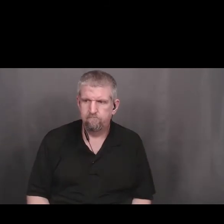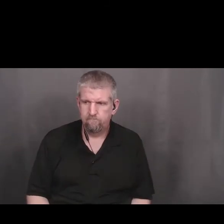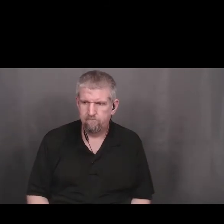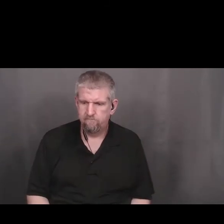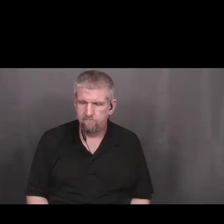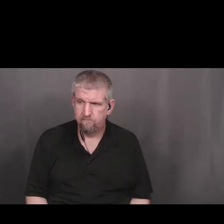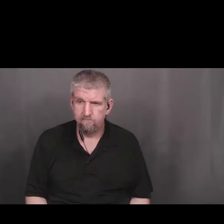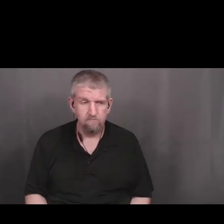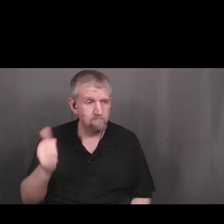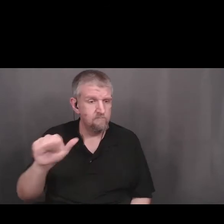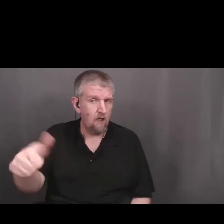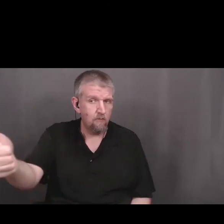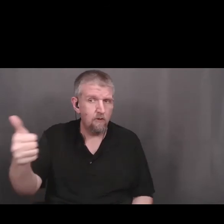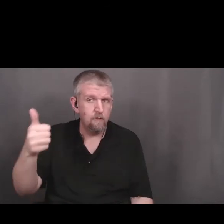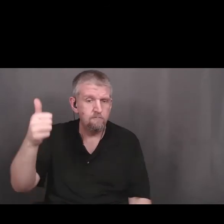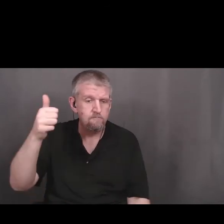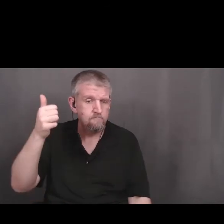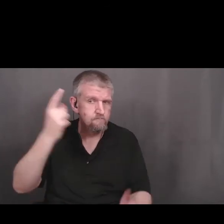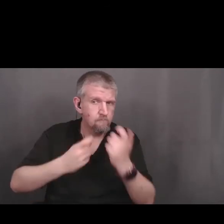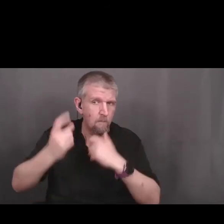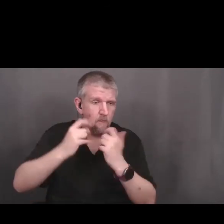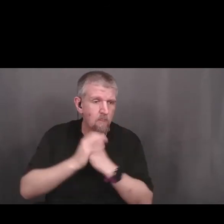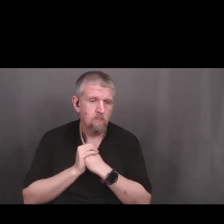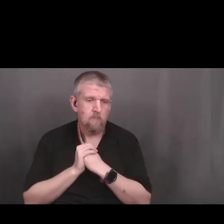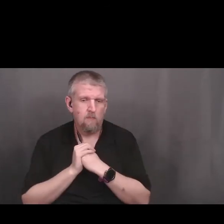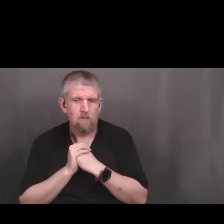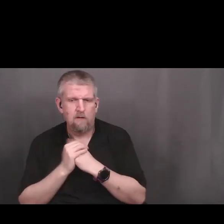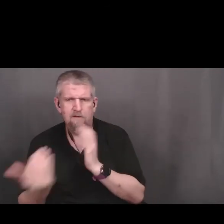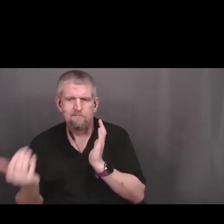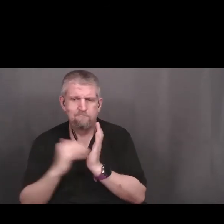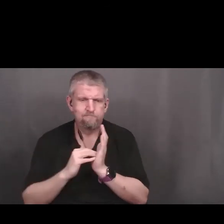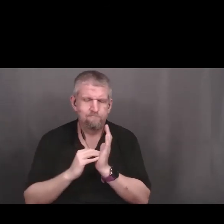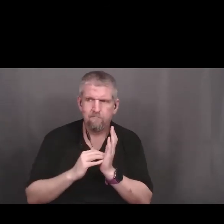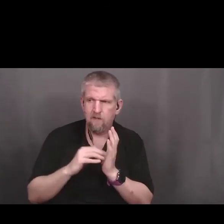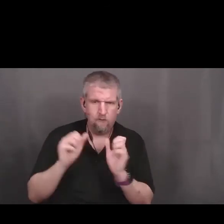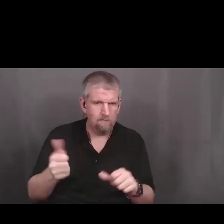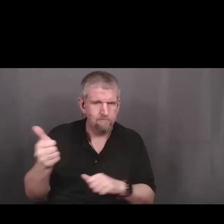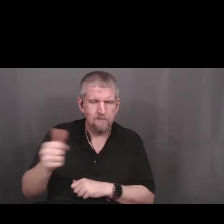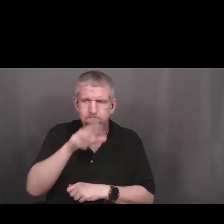[Angelica] Anybody else have any other questions? Again, feel free to unmute or type it on chat.